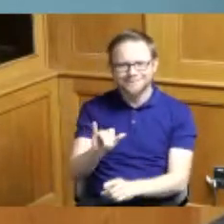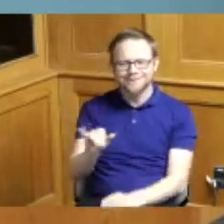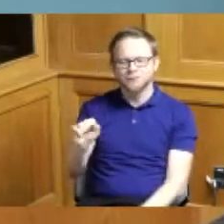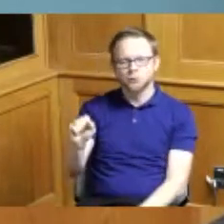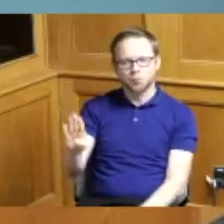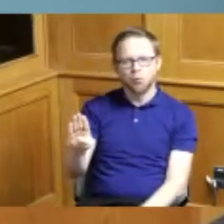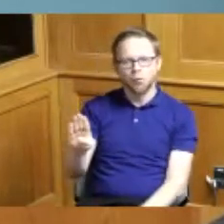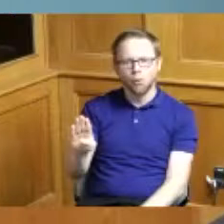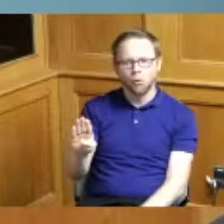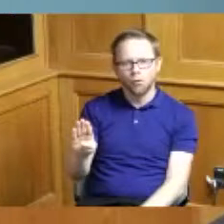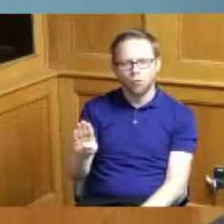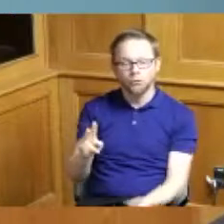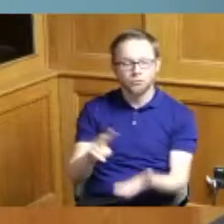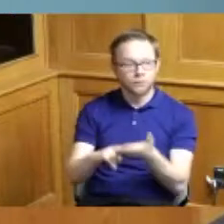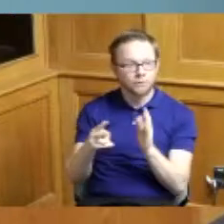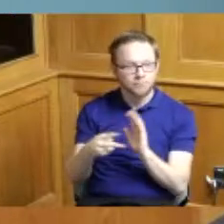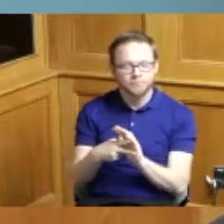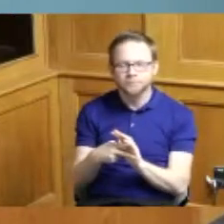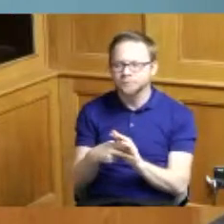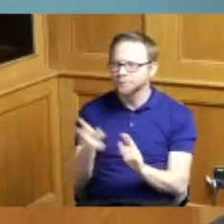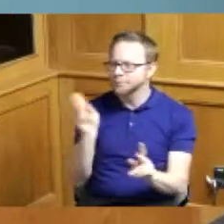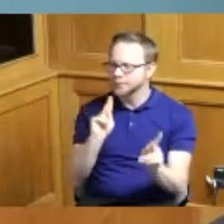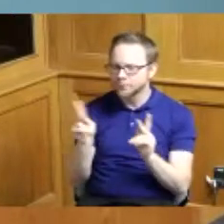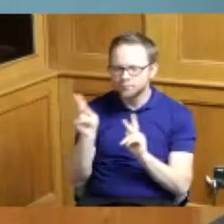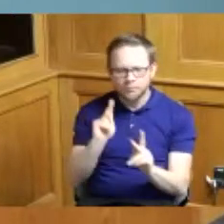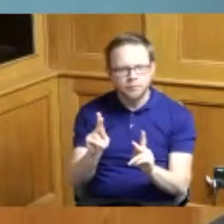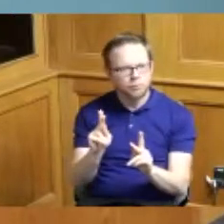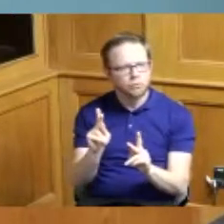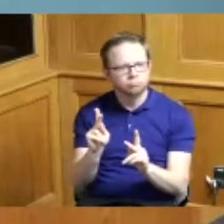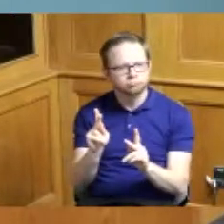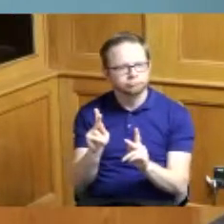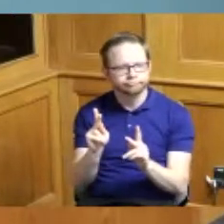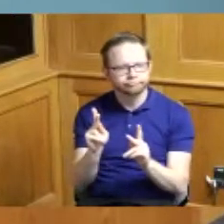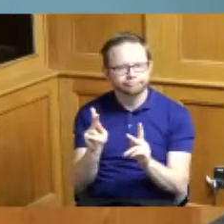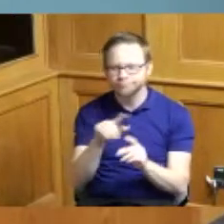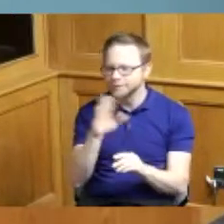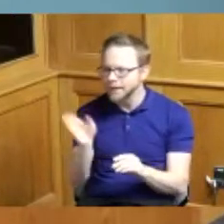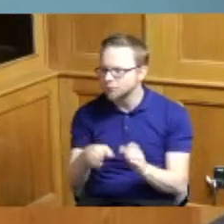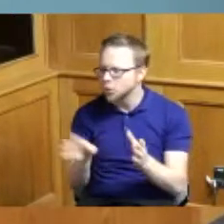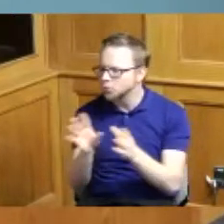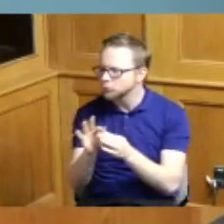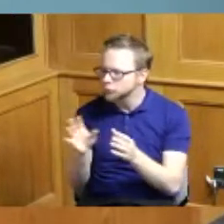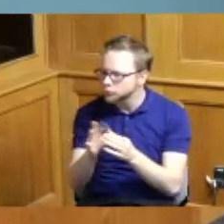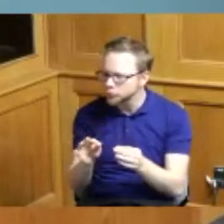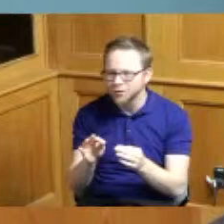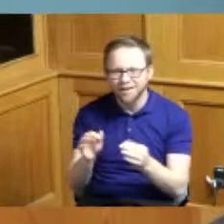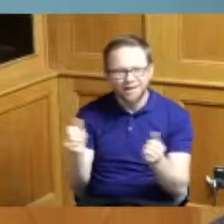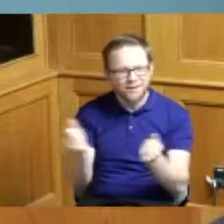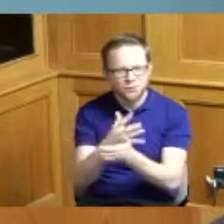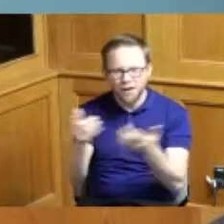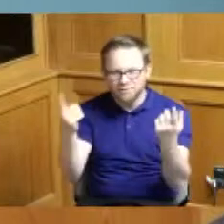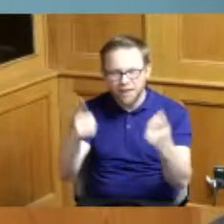nobody has ever said where we are now how we got here do you know how many entities